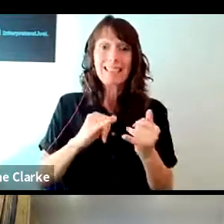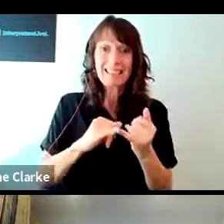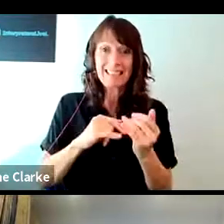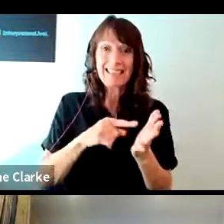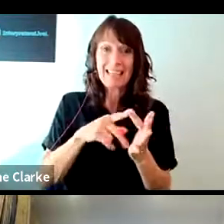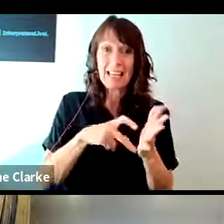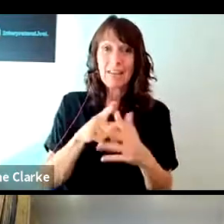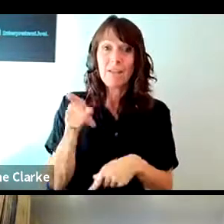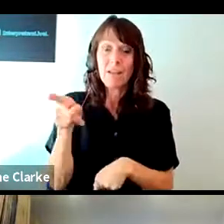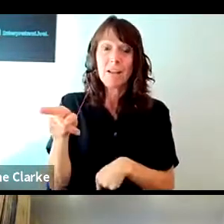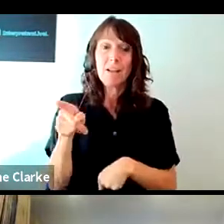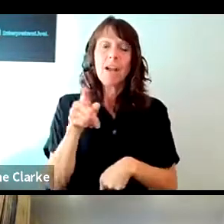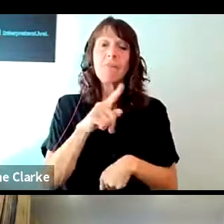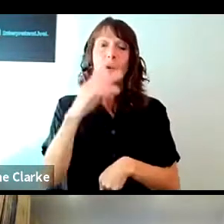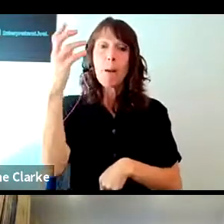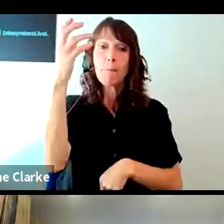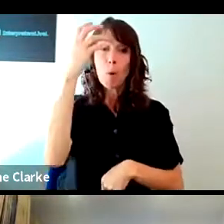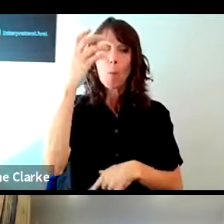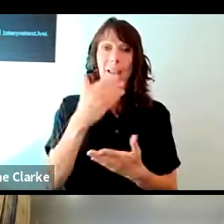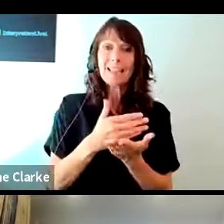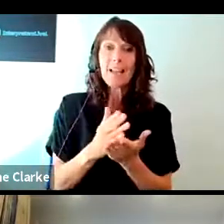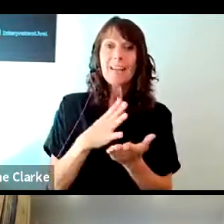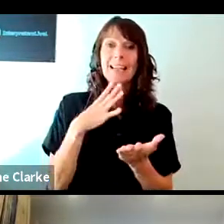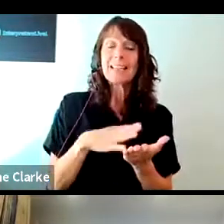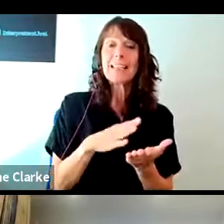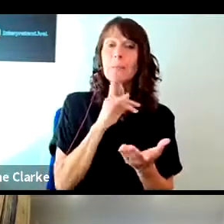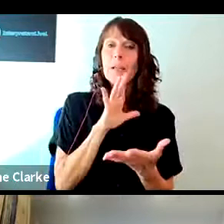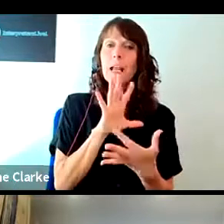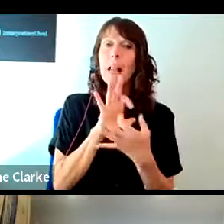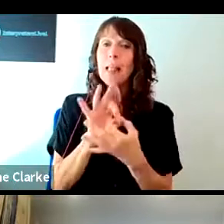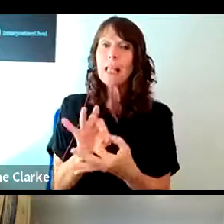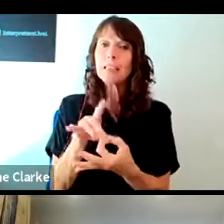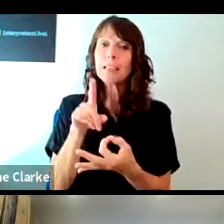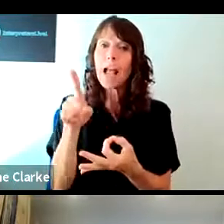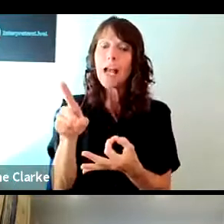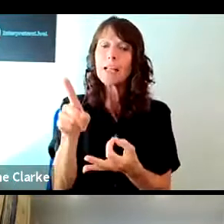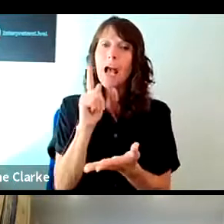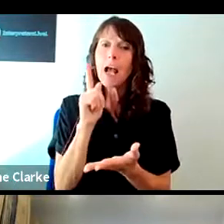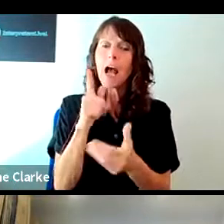for the public sector needed to be applied to the private. So it's interesting where some people are